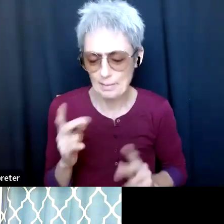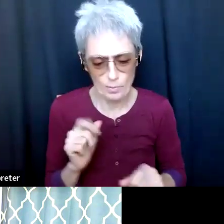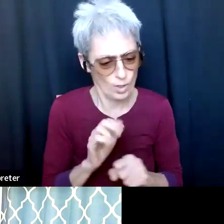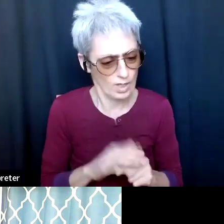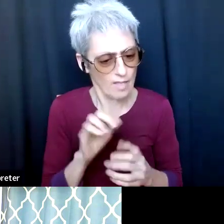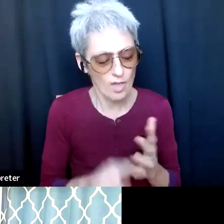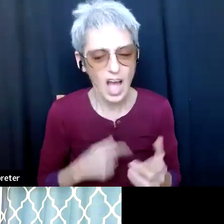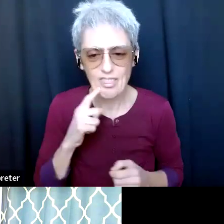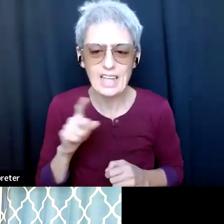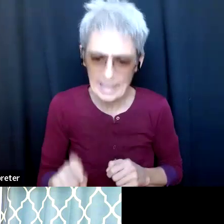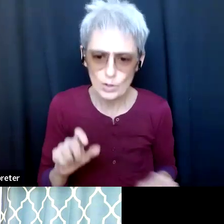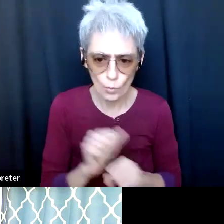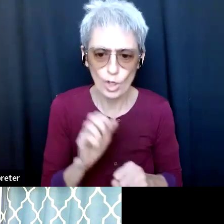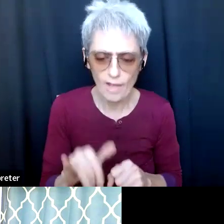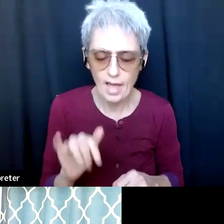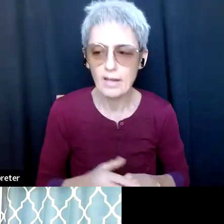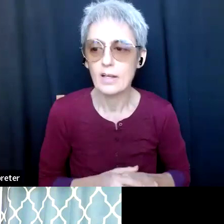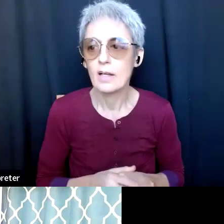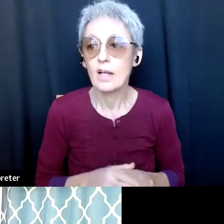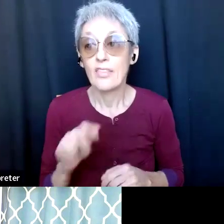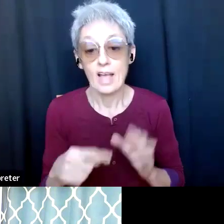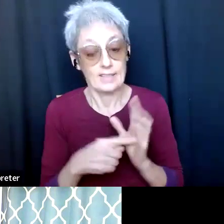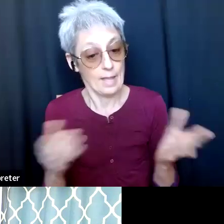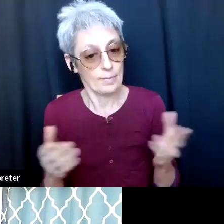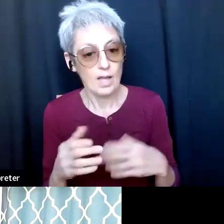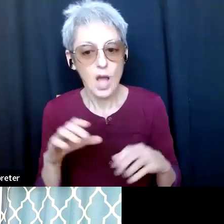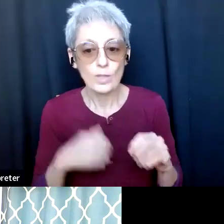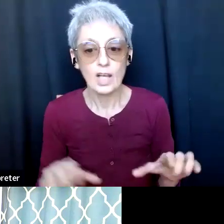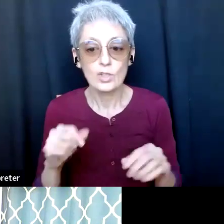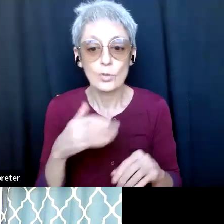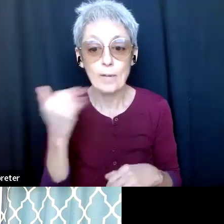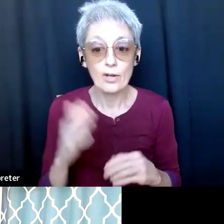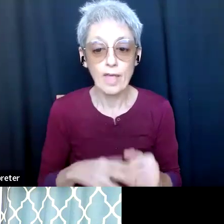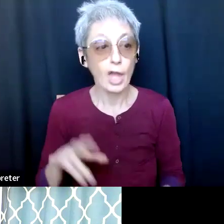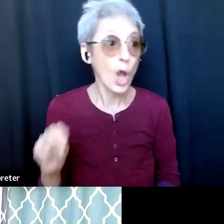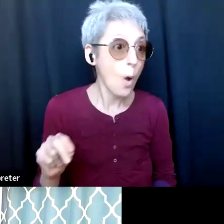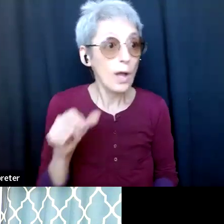have you done any investigations of speech perception in which the syllabic rate is varied?